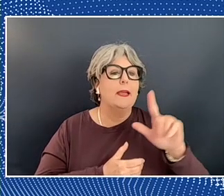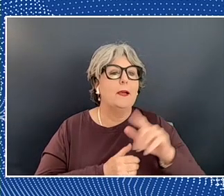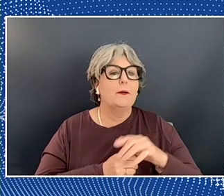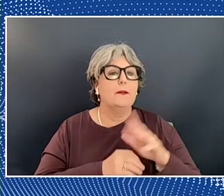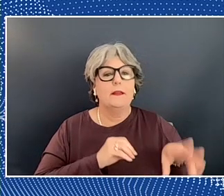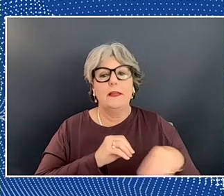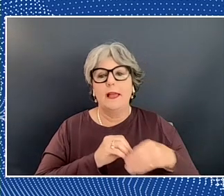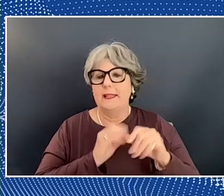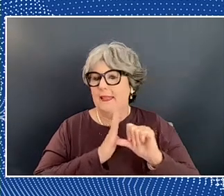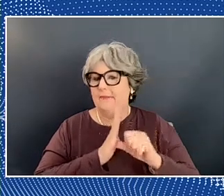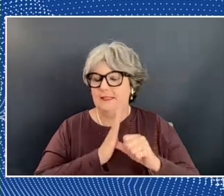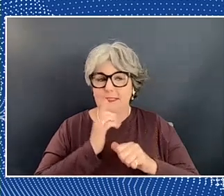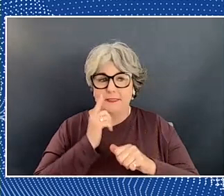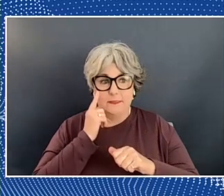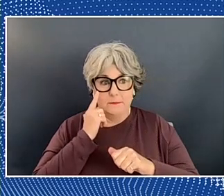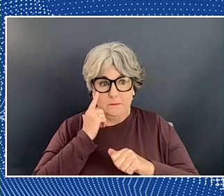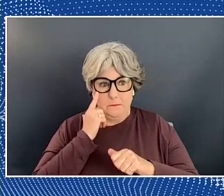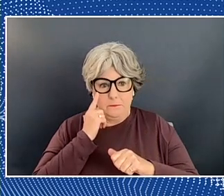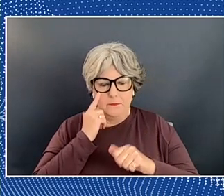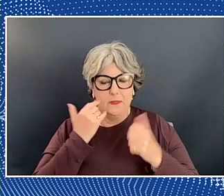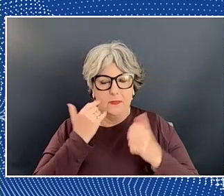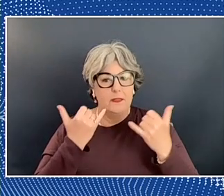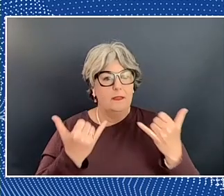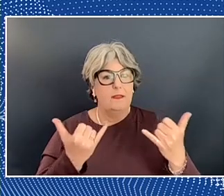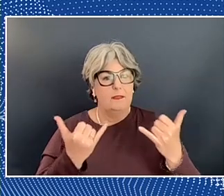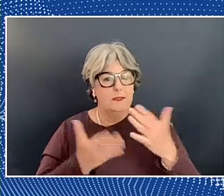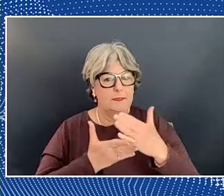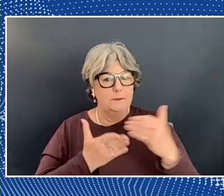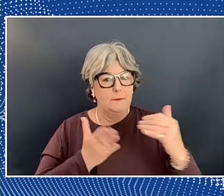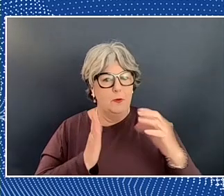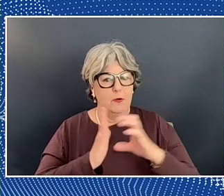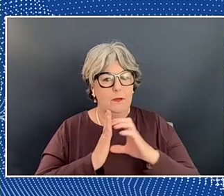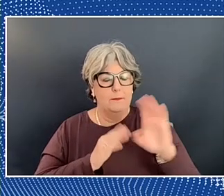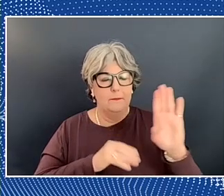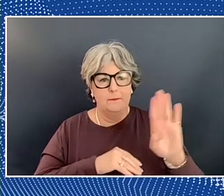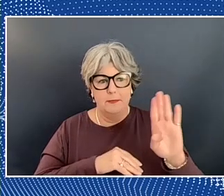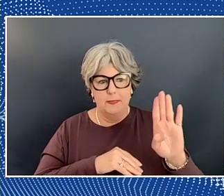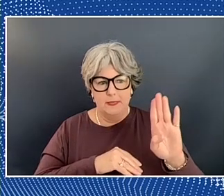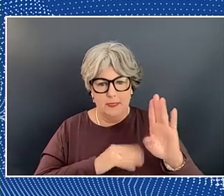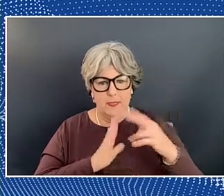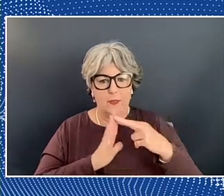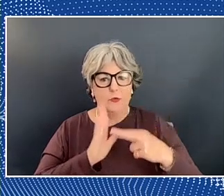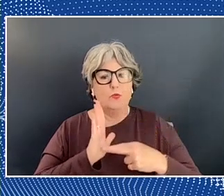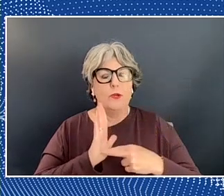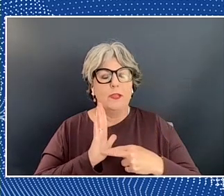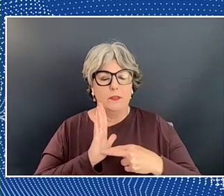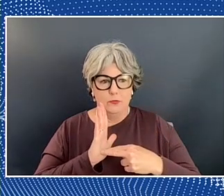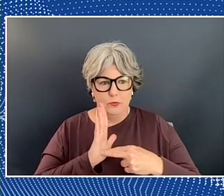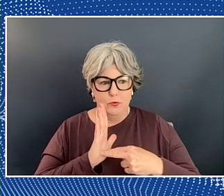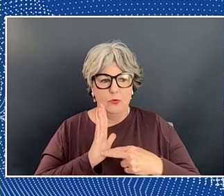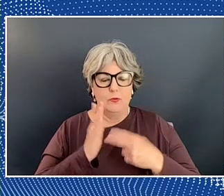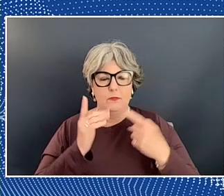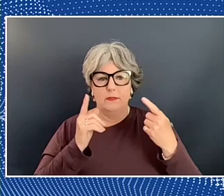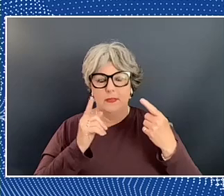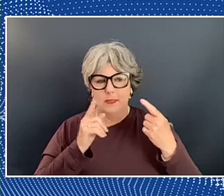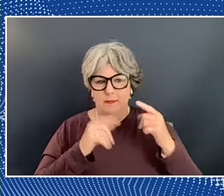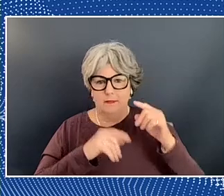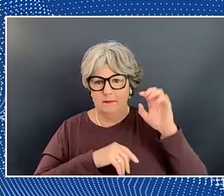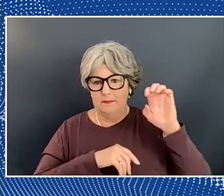You know, this particular part of the regulatory endeavor that the Department is taking on now is one that has been called